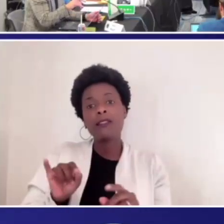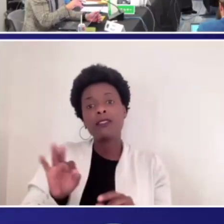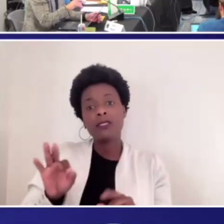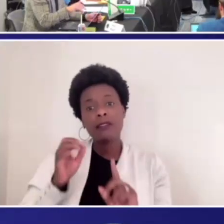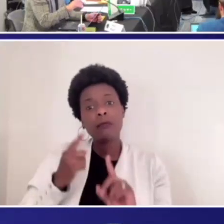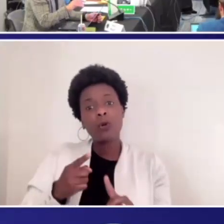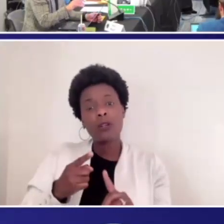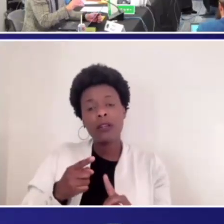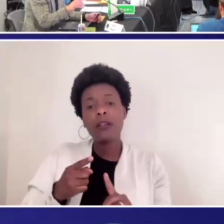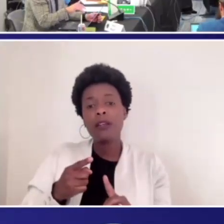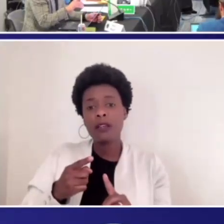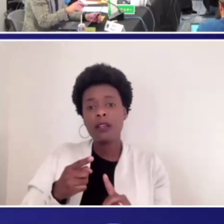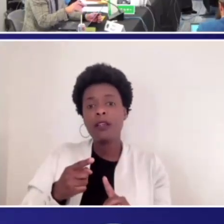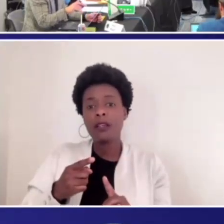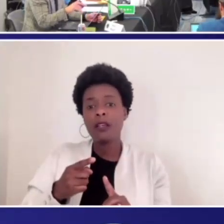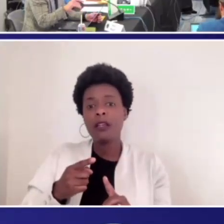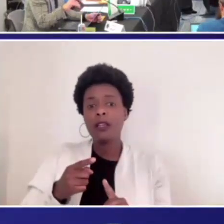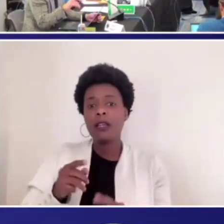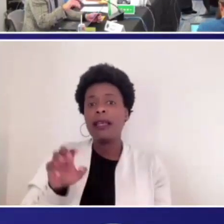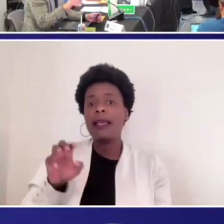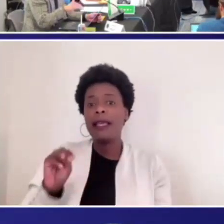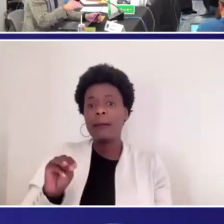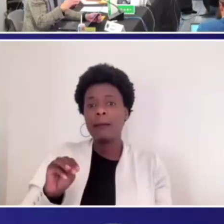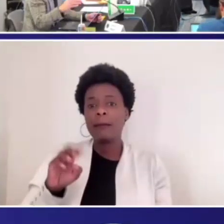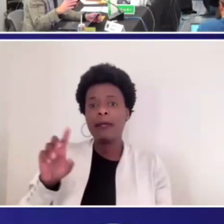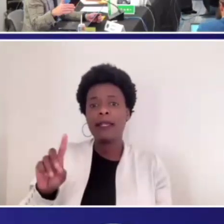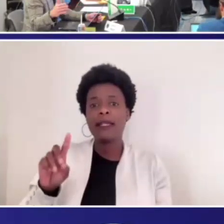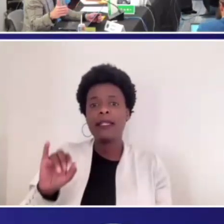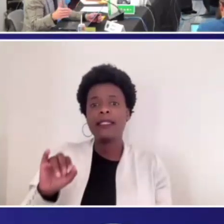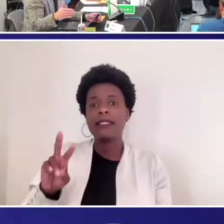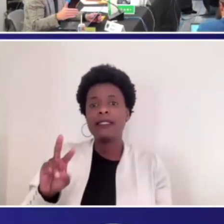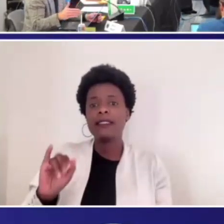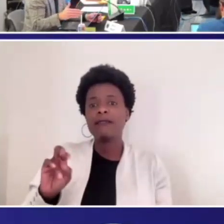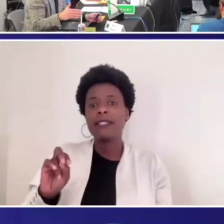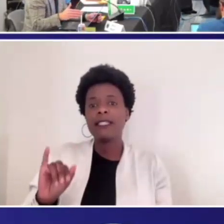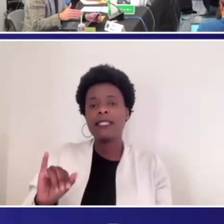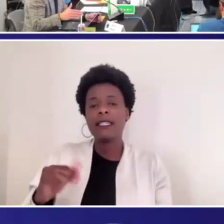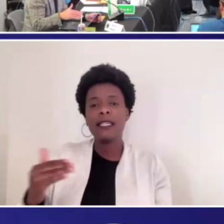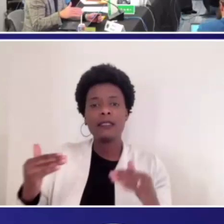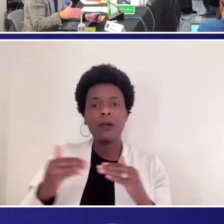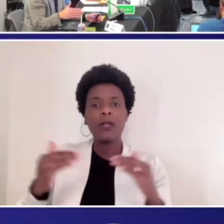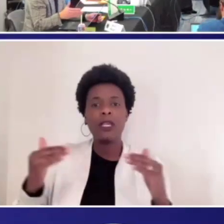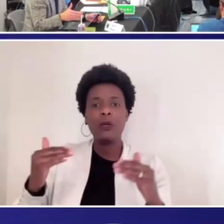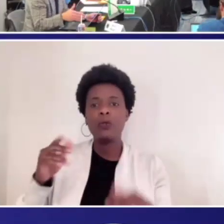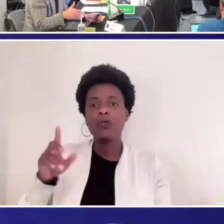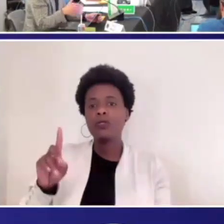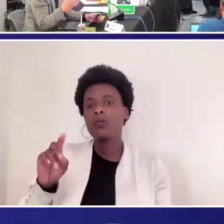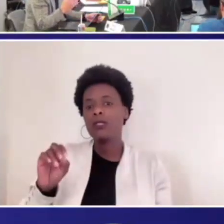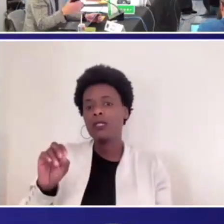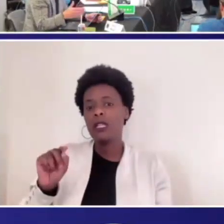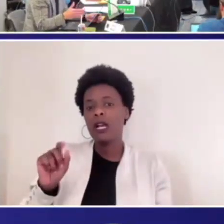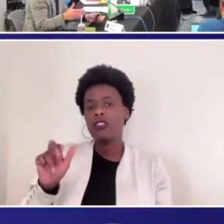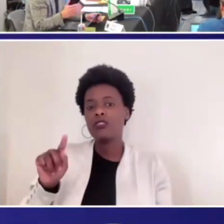the, the M divinity is almost equal to a doctorate degree, is almost a terminal degree. Maybe that's part of the framework,